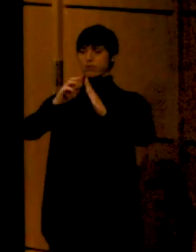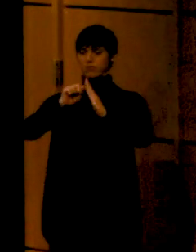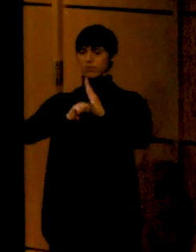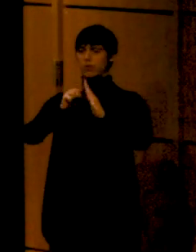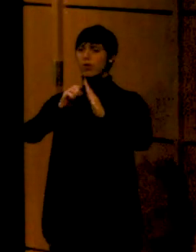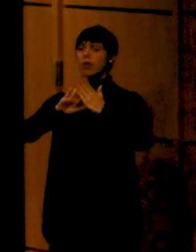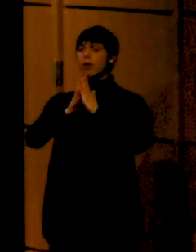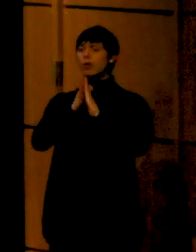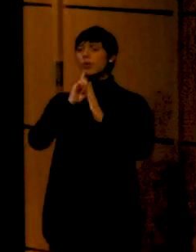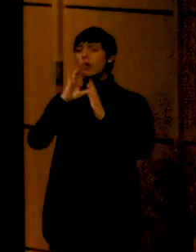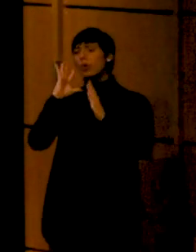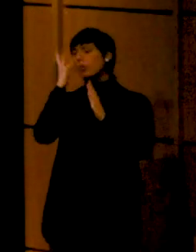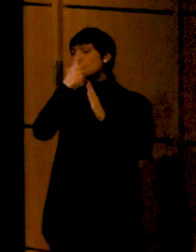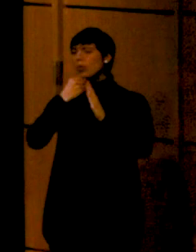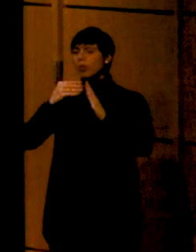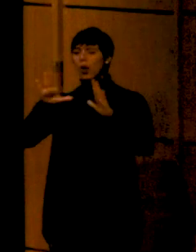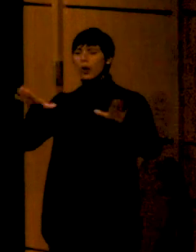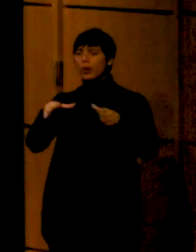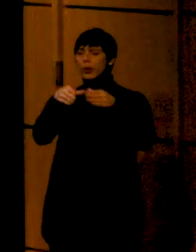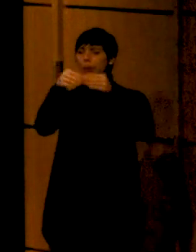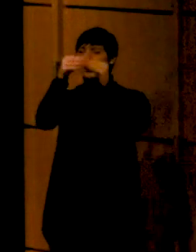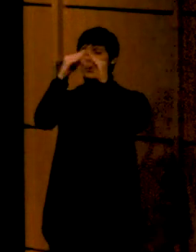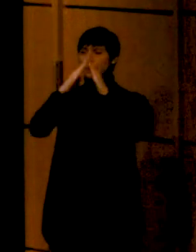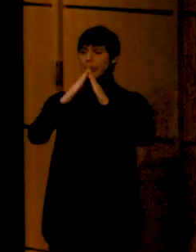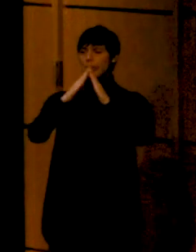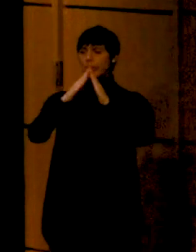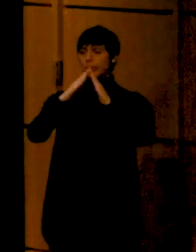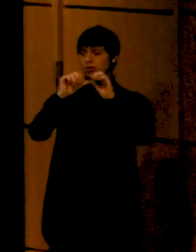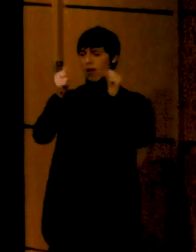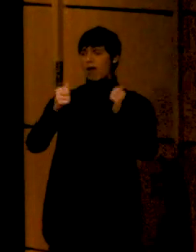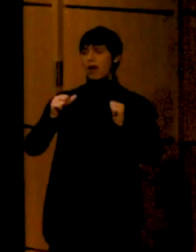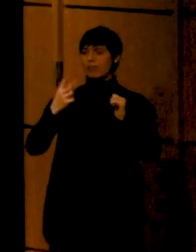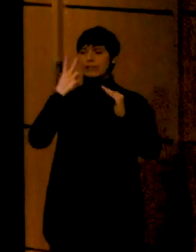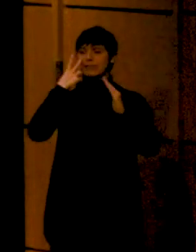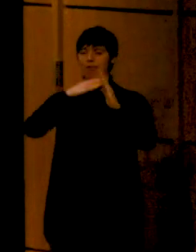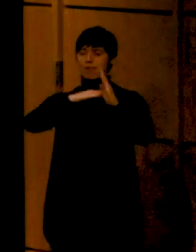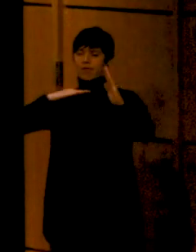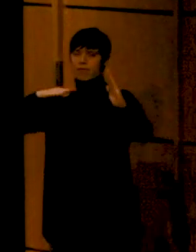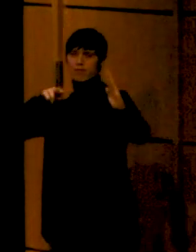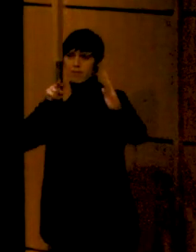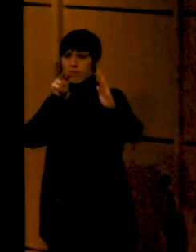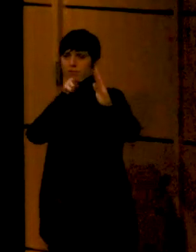beautiful conical shapes rising majestically from the horizon.